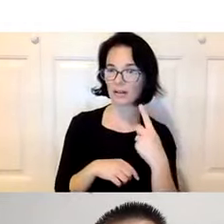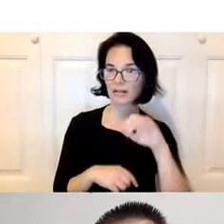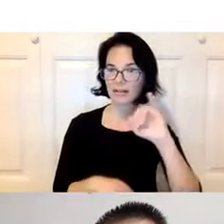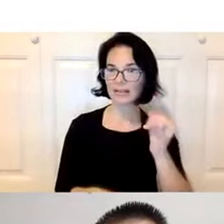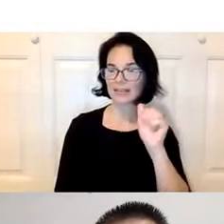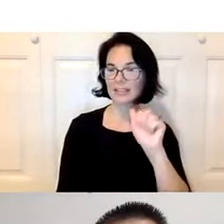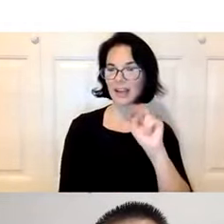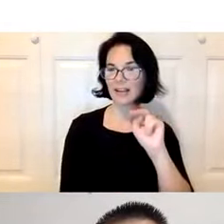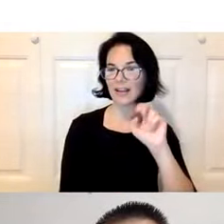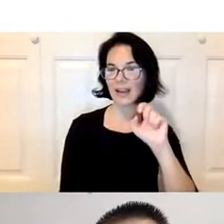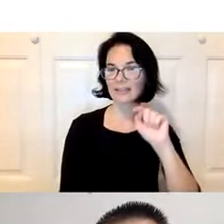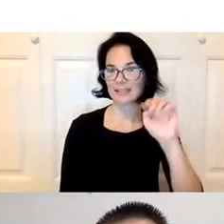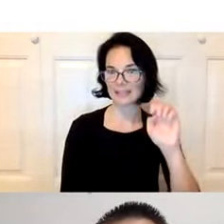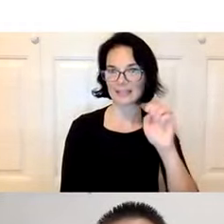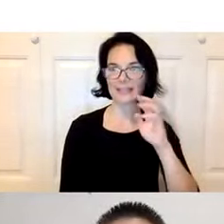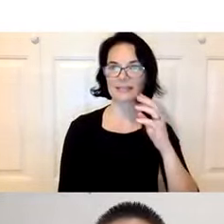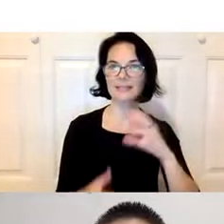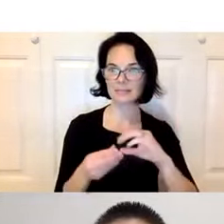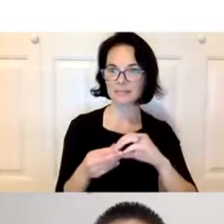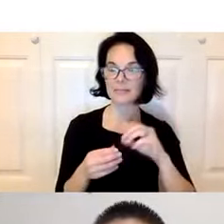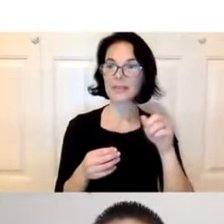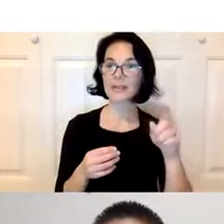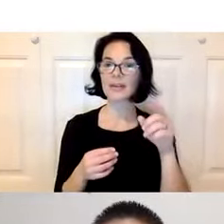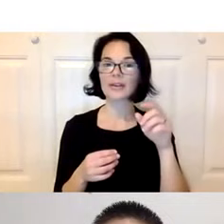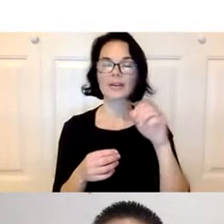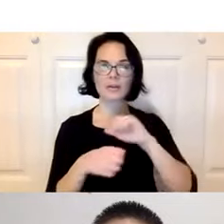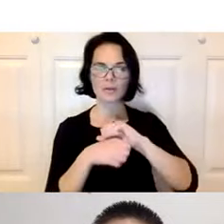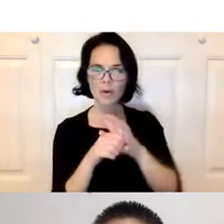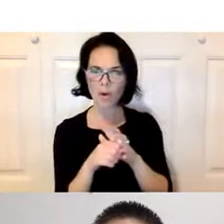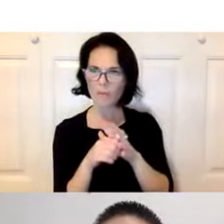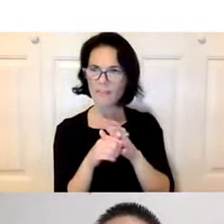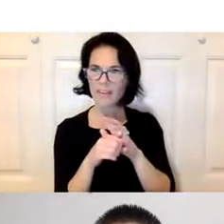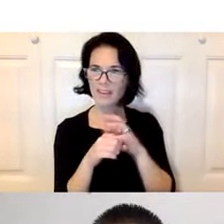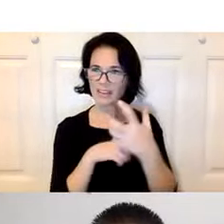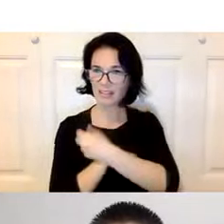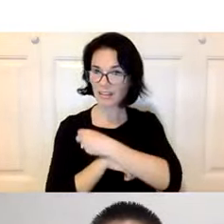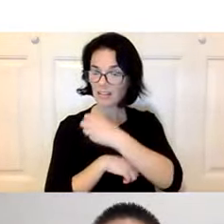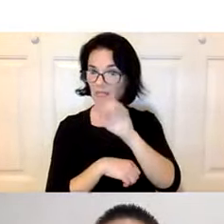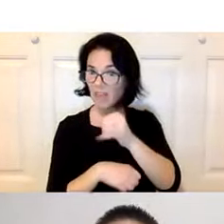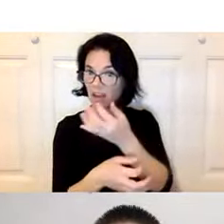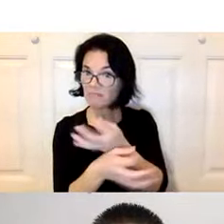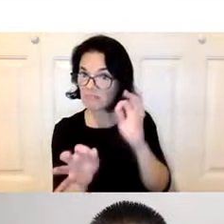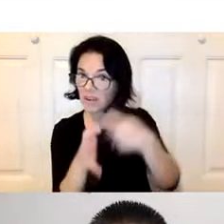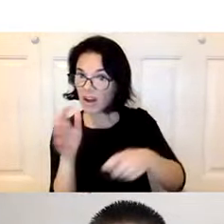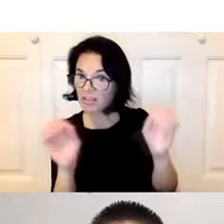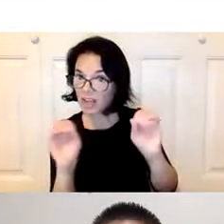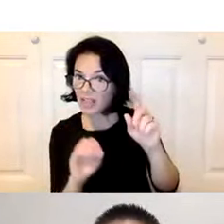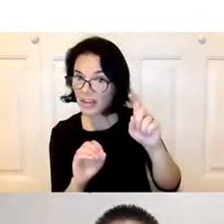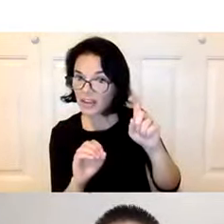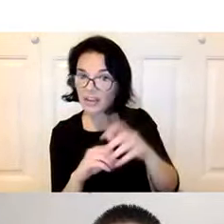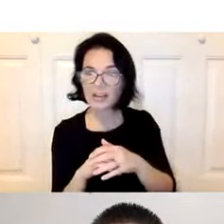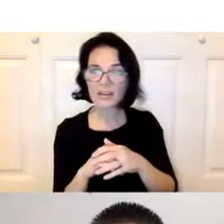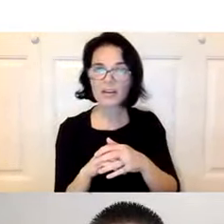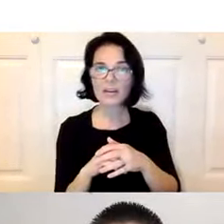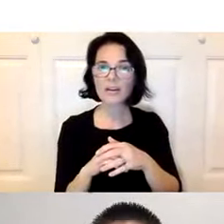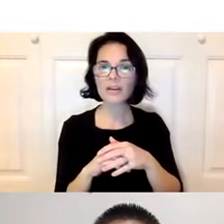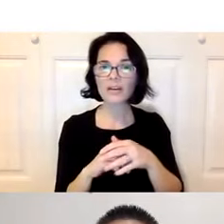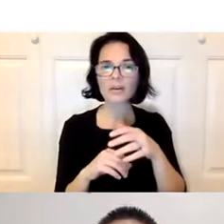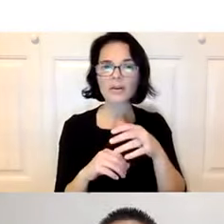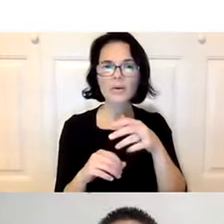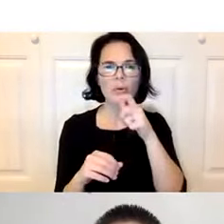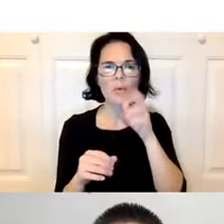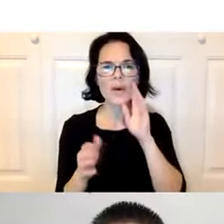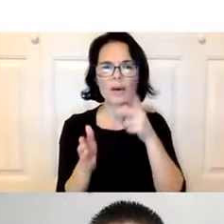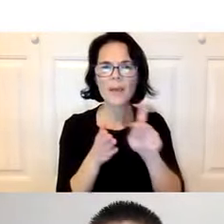Since the stay at home order started, all of the drive-through locations now require appointments.